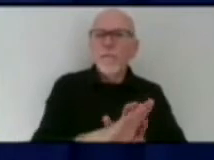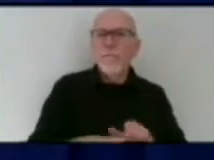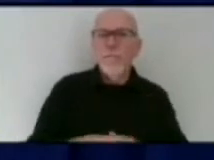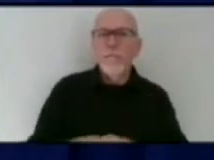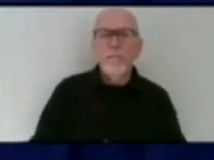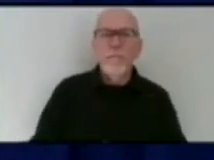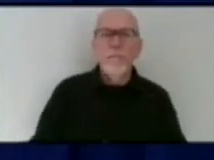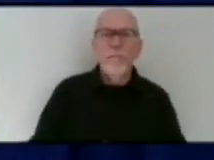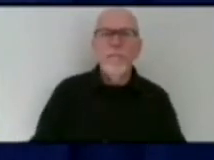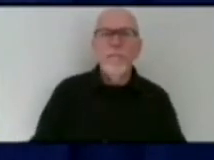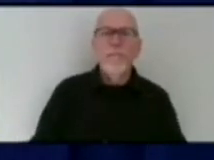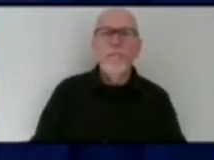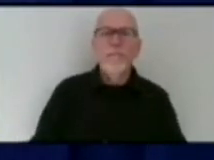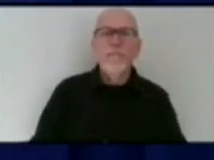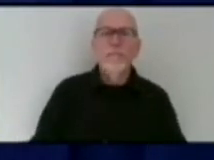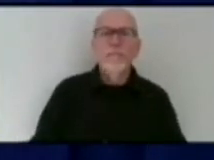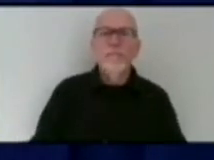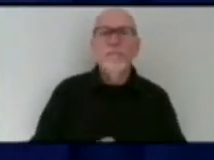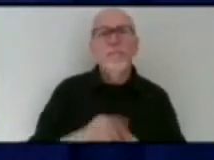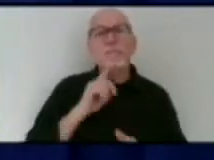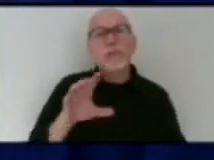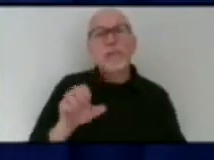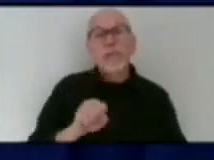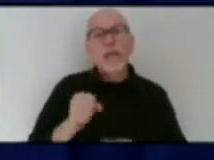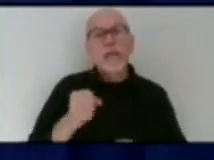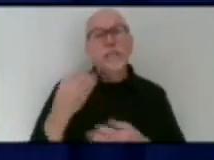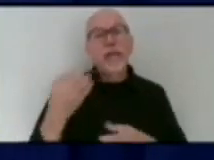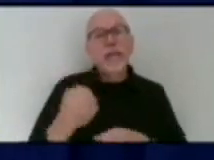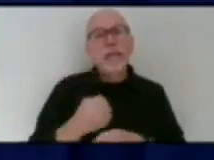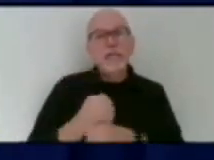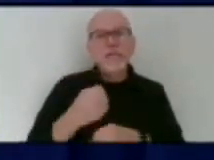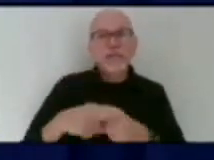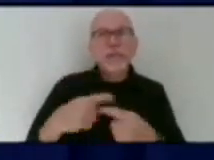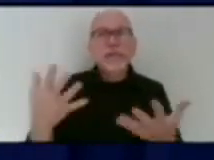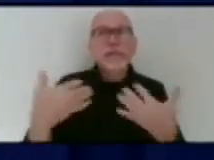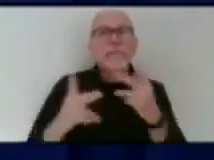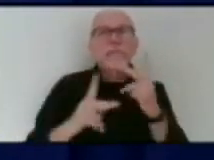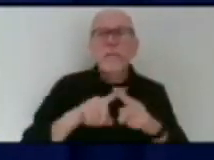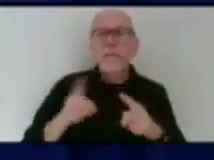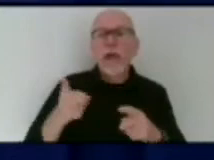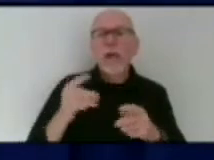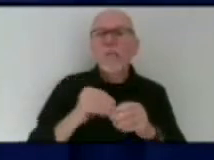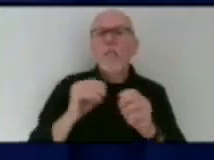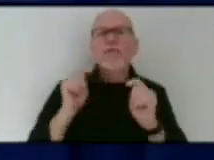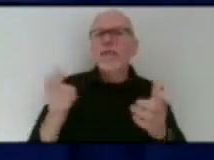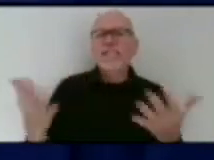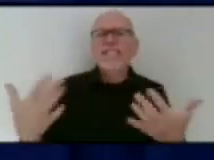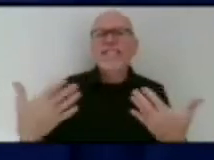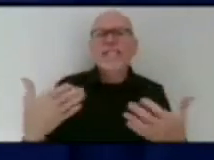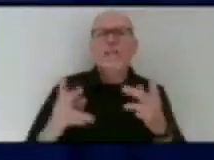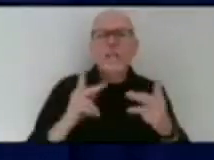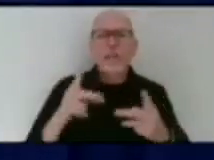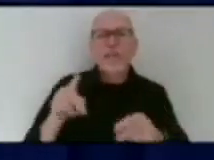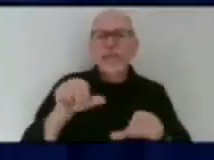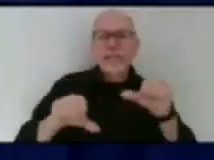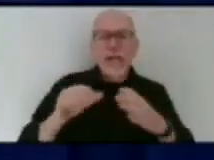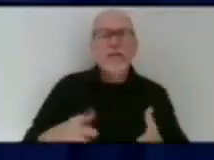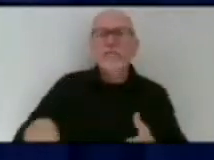It often takes years to enroll thousands of people, but that process has moved very quickly. A scientists work to provide a safe, effective